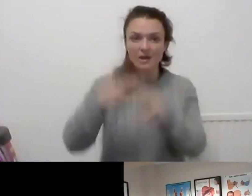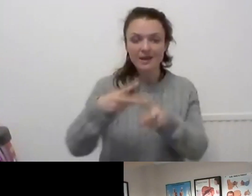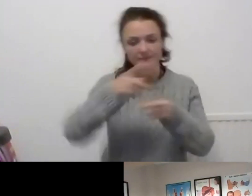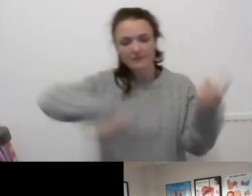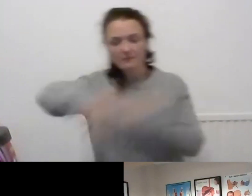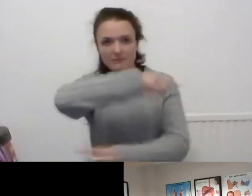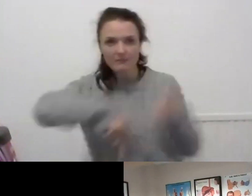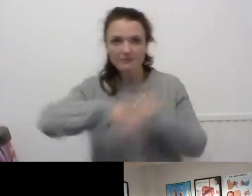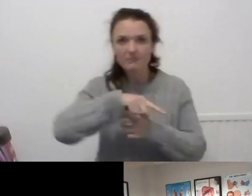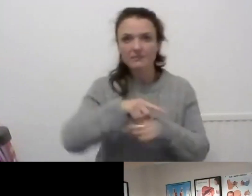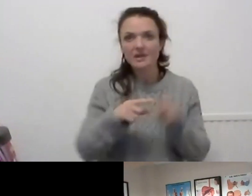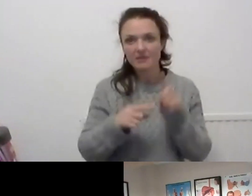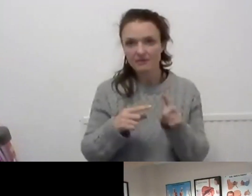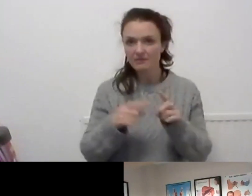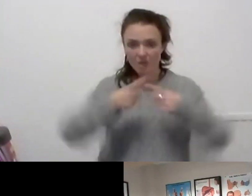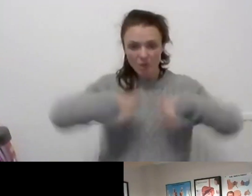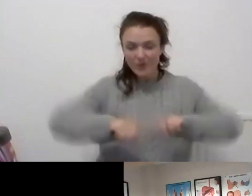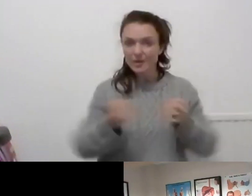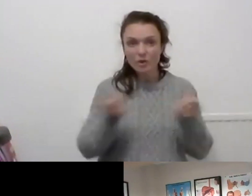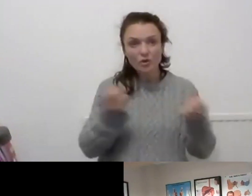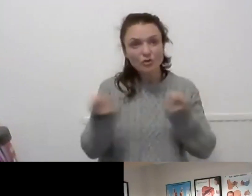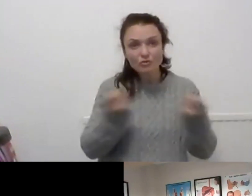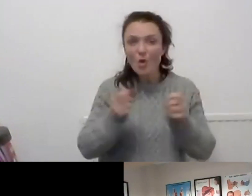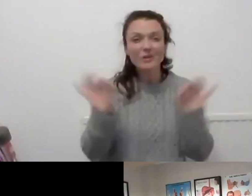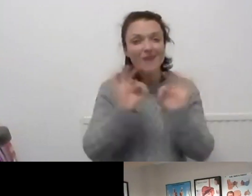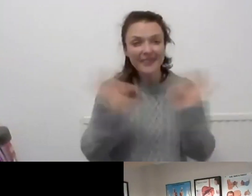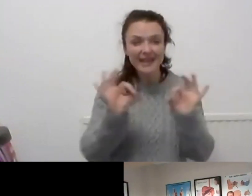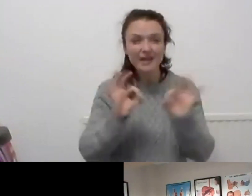accepting that medical evidence suggests this is a good idea. I'm getting the vaccine.